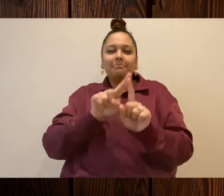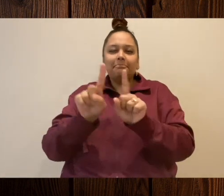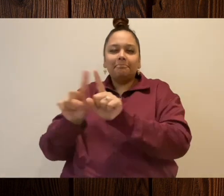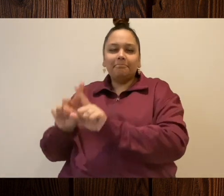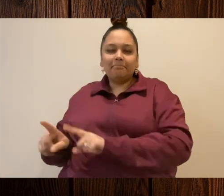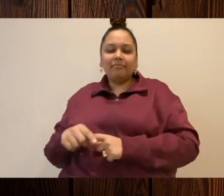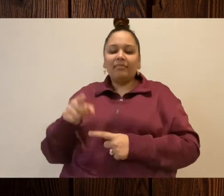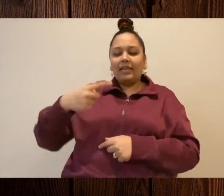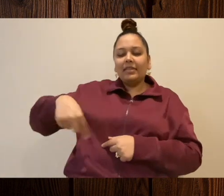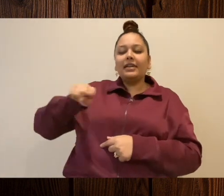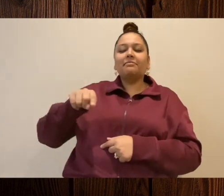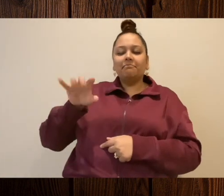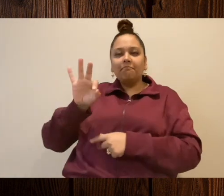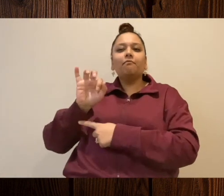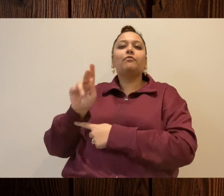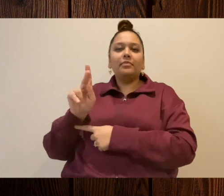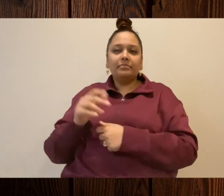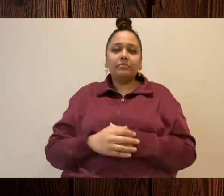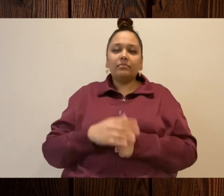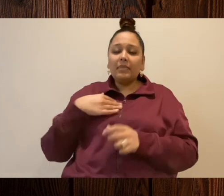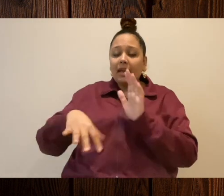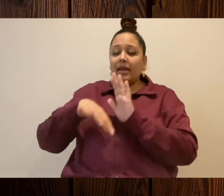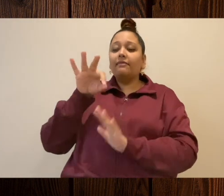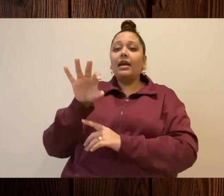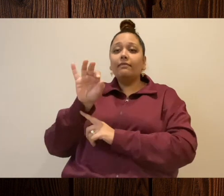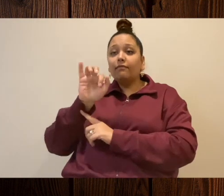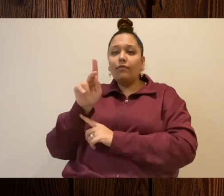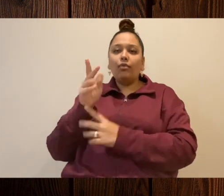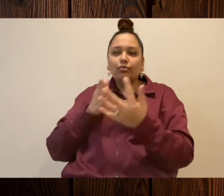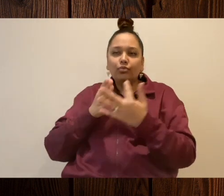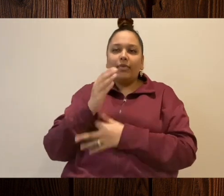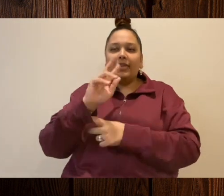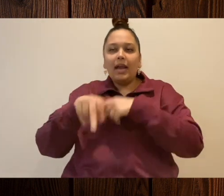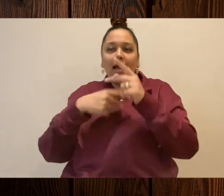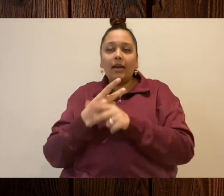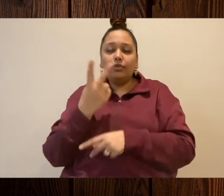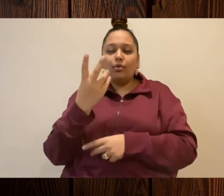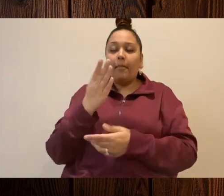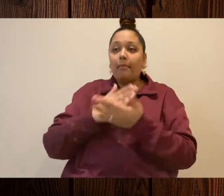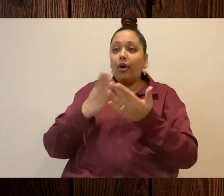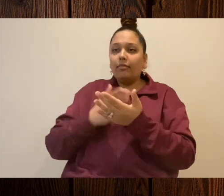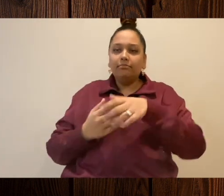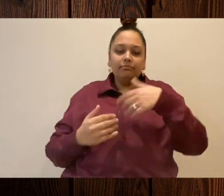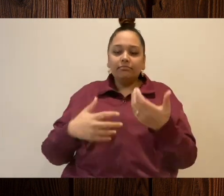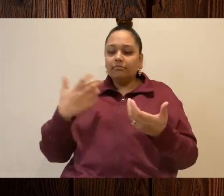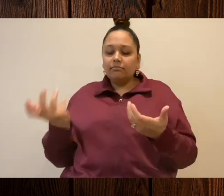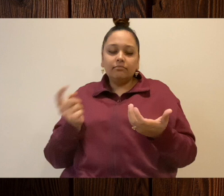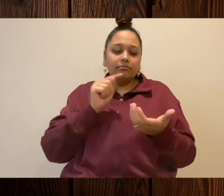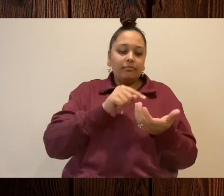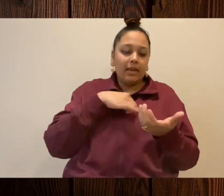storyteller. I'm Folk because I want to build community.